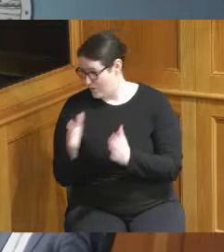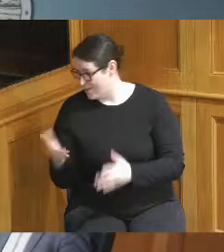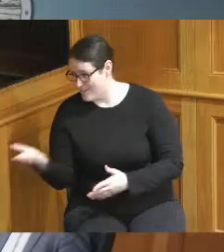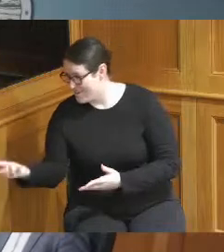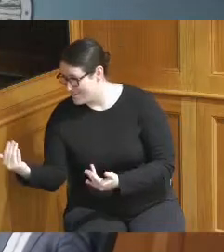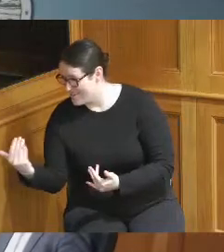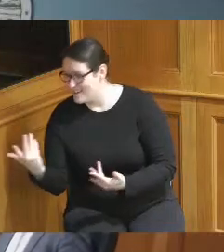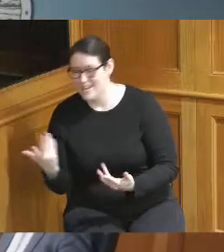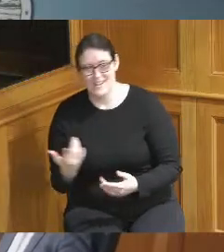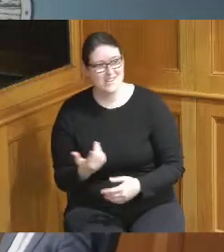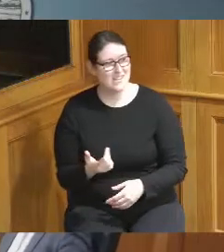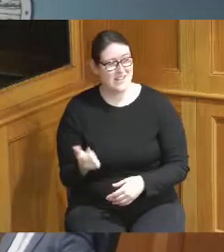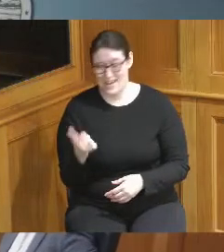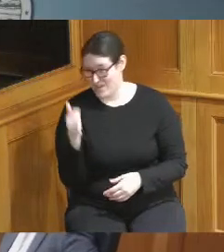(Commissioner Reece) okay and it will hit it will